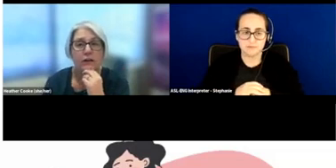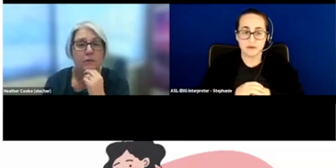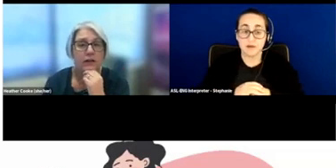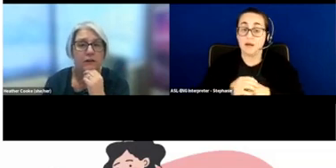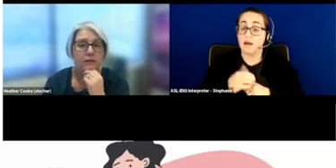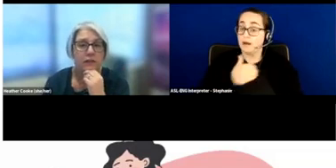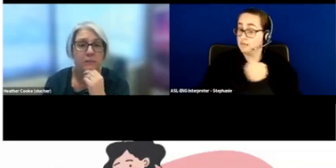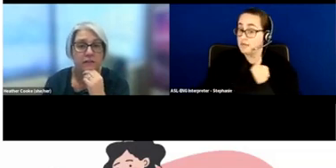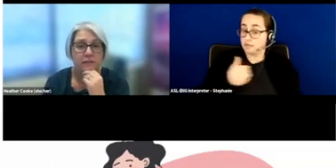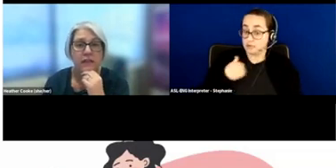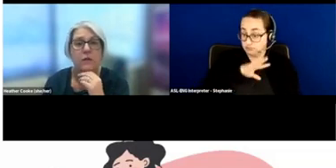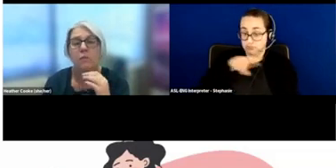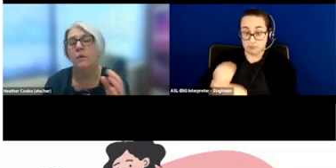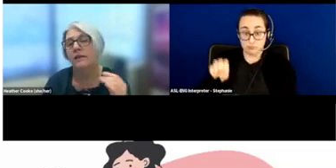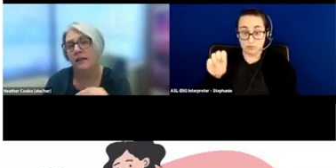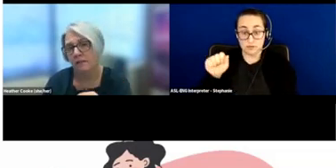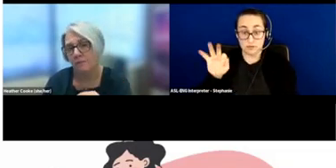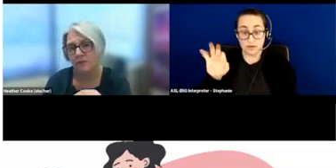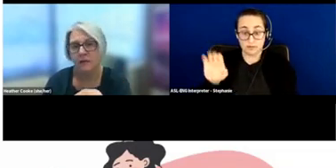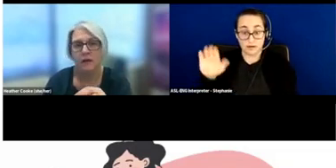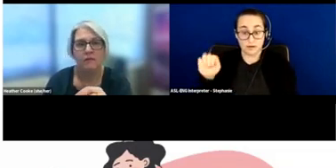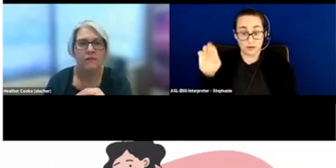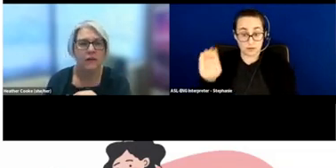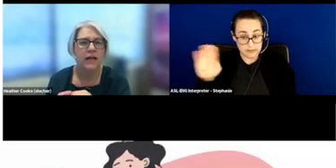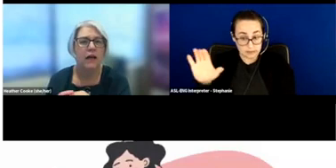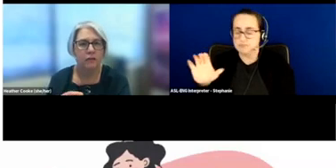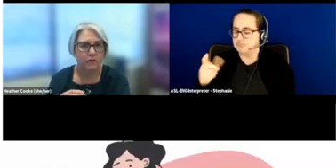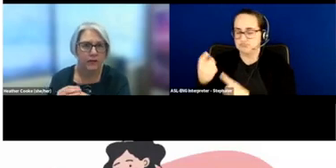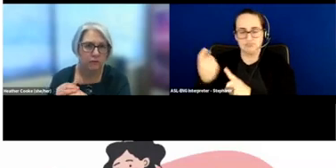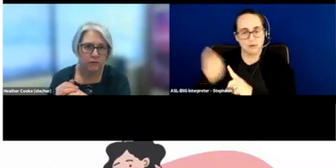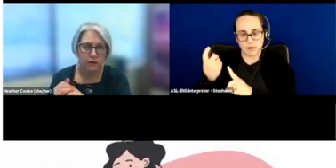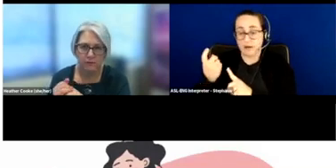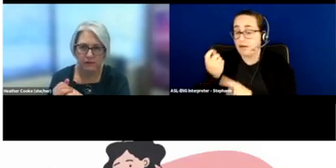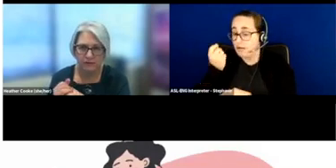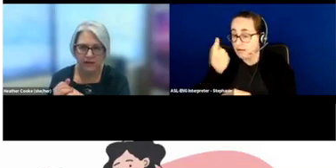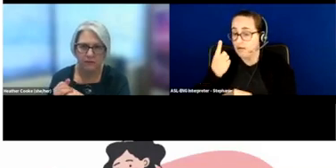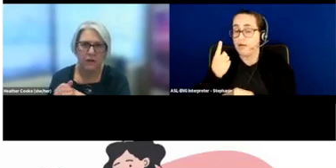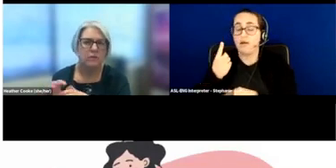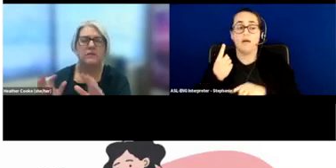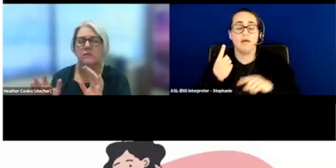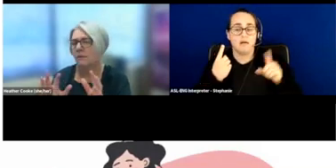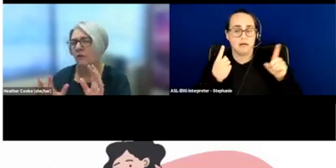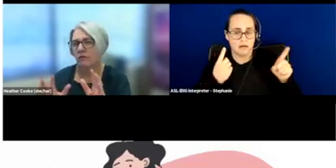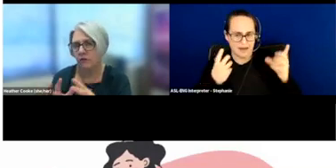providers in BC with the exception of the health authority owned and operated sites which is only about a